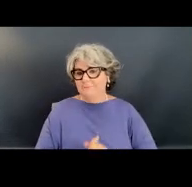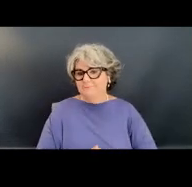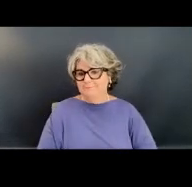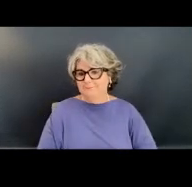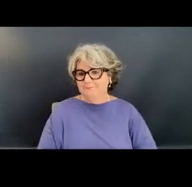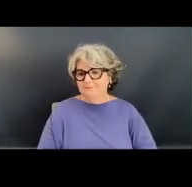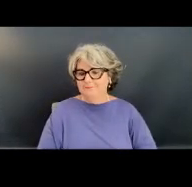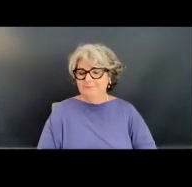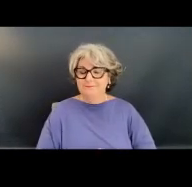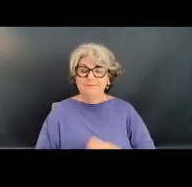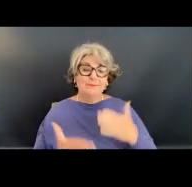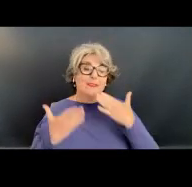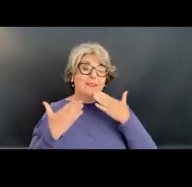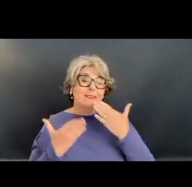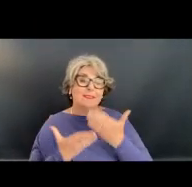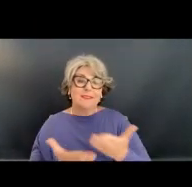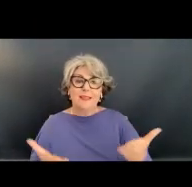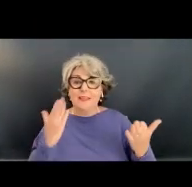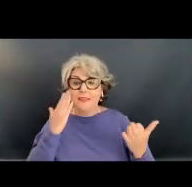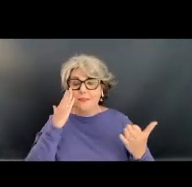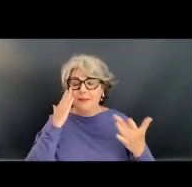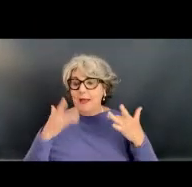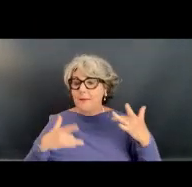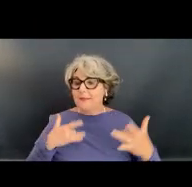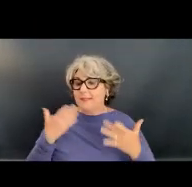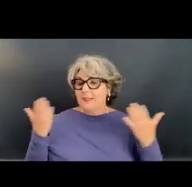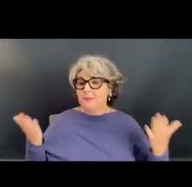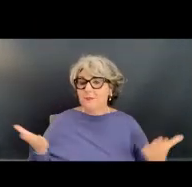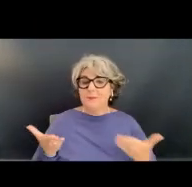All right. Thank you, everybody. I'm excited to be here. I am Jerry Hall.